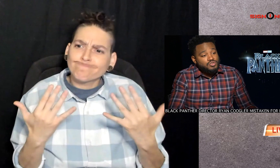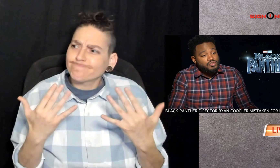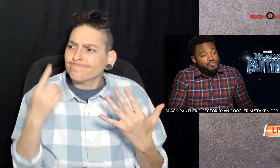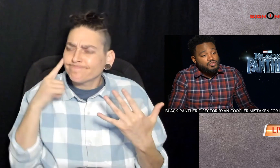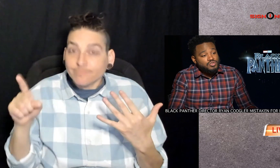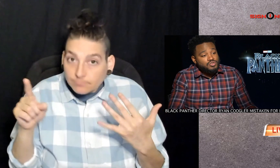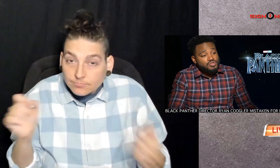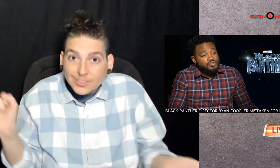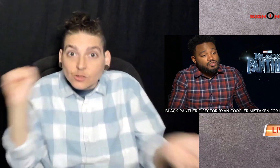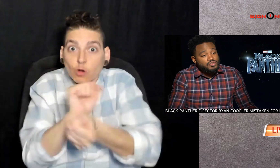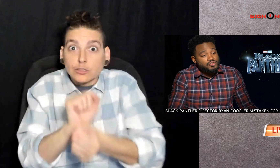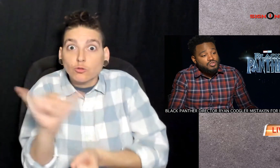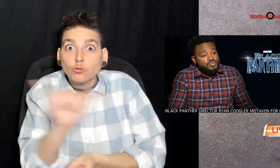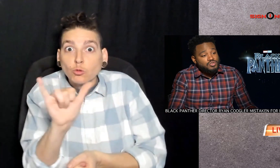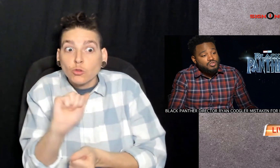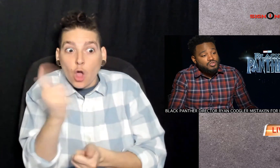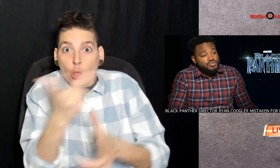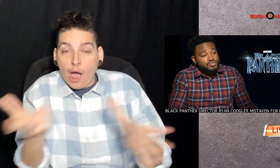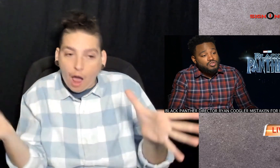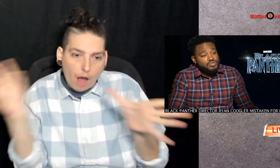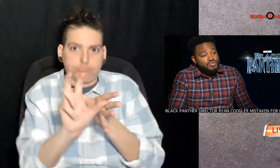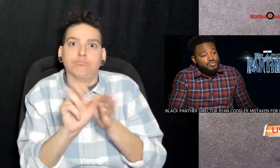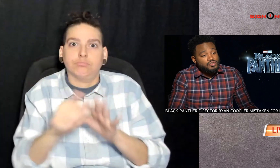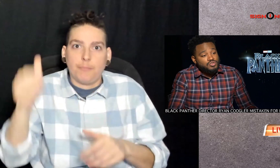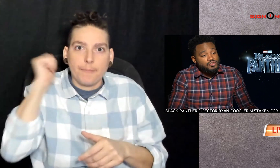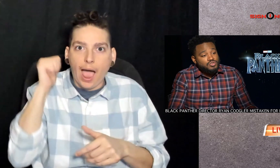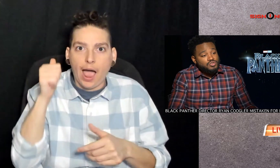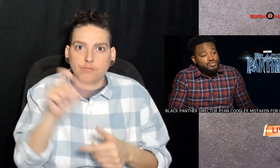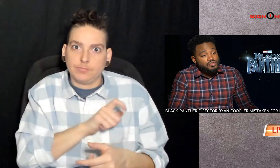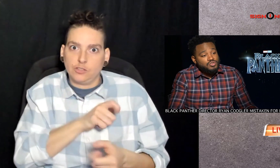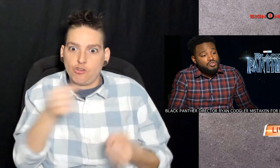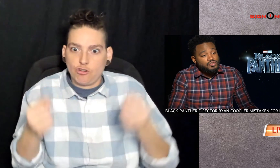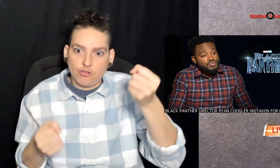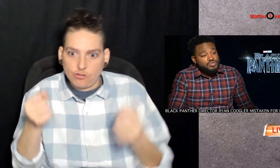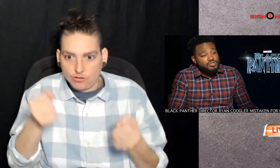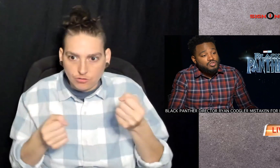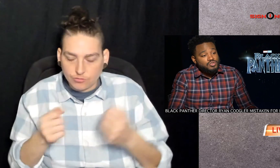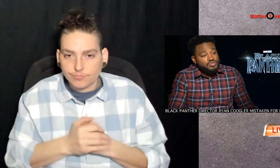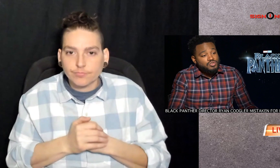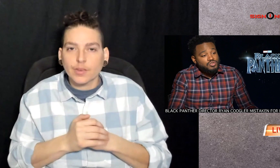of his colleagues who were waiting for him were detained and put in the back of a police